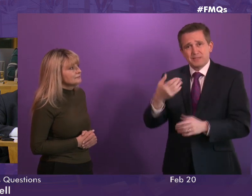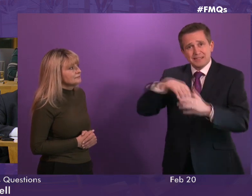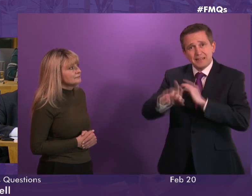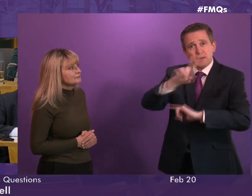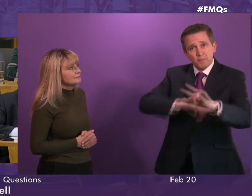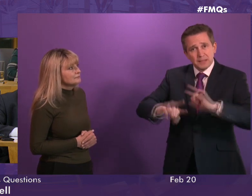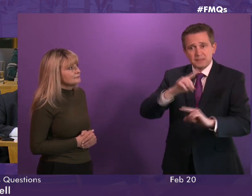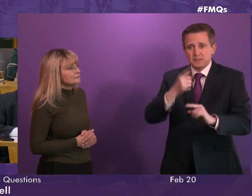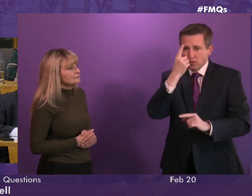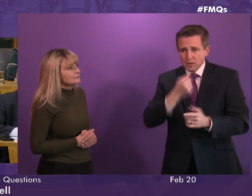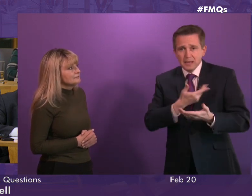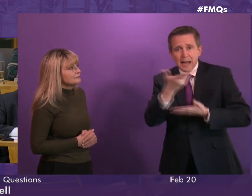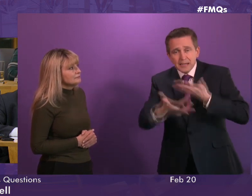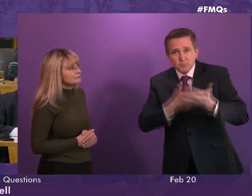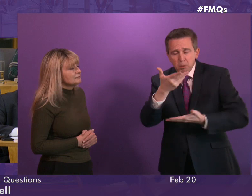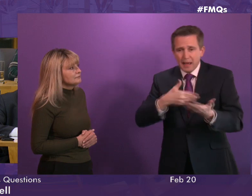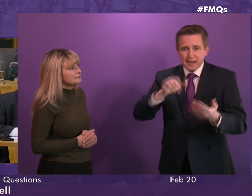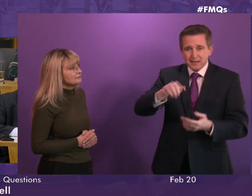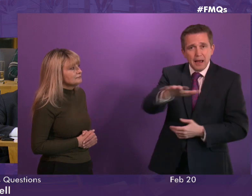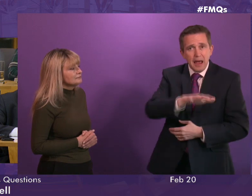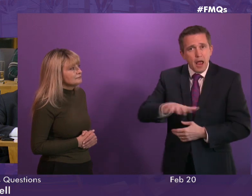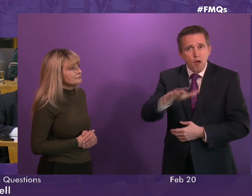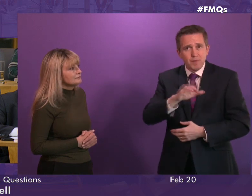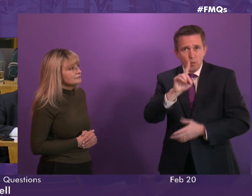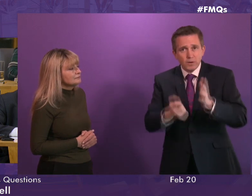to communities around Mossmorran exactly what is going on?